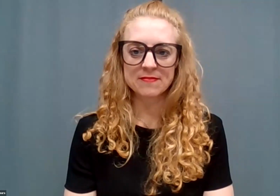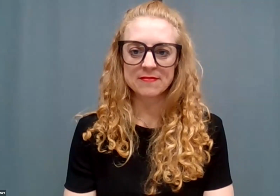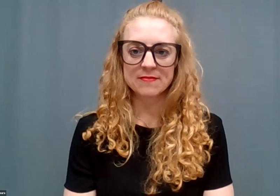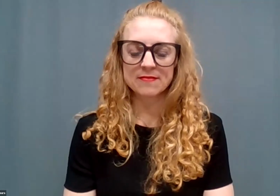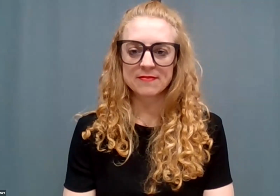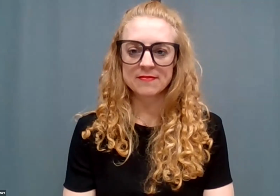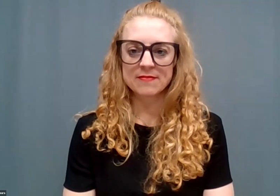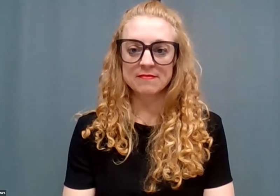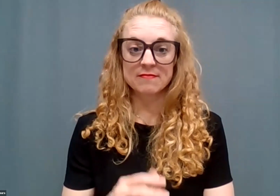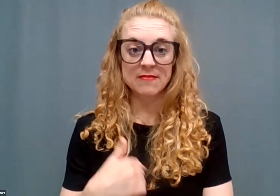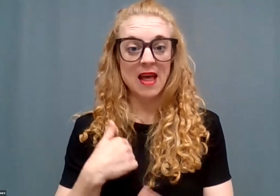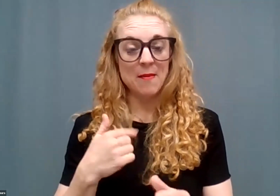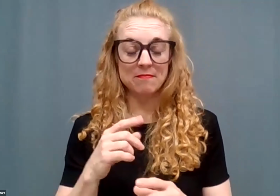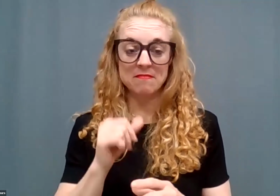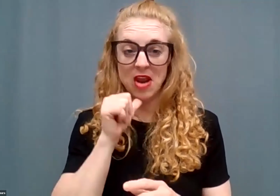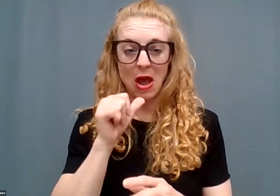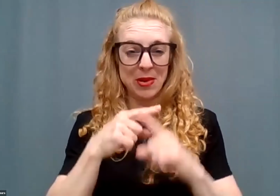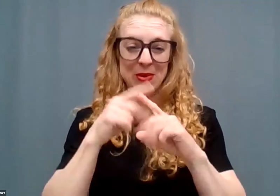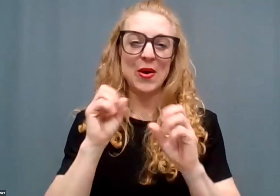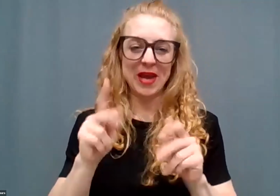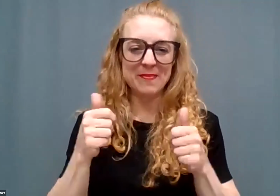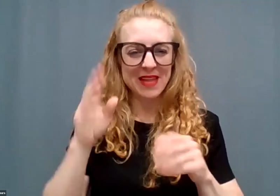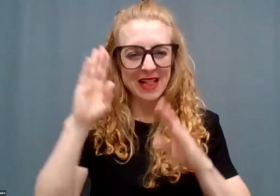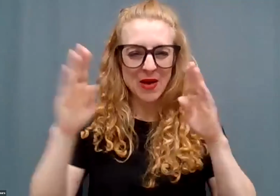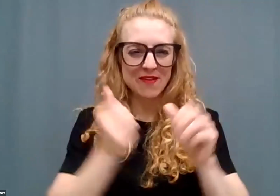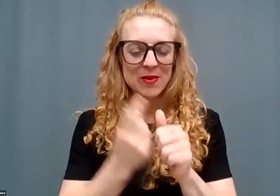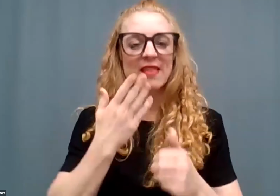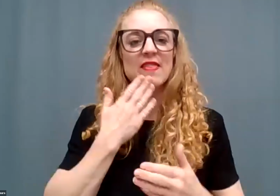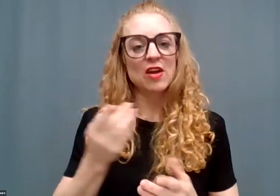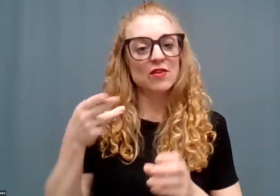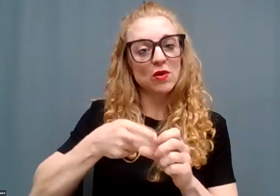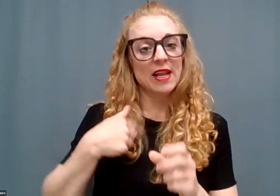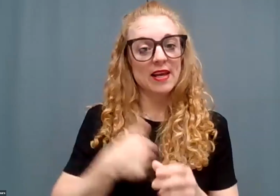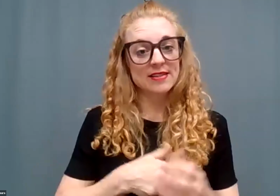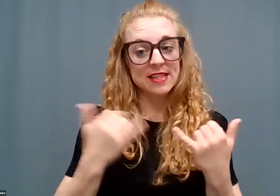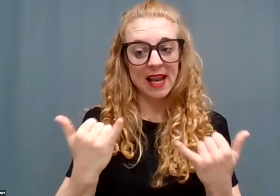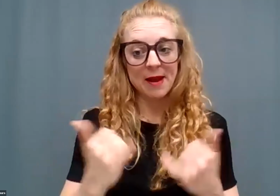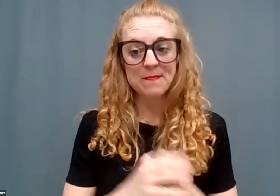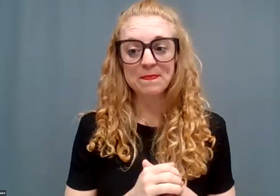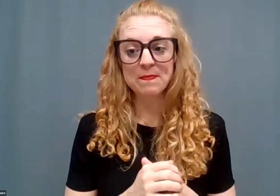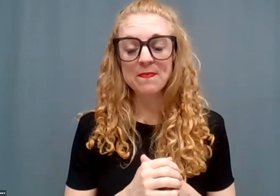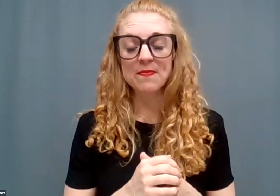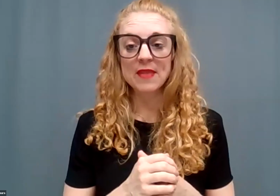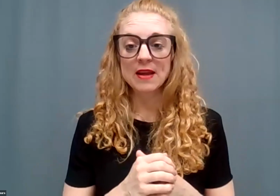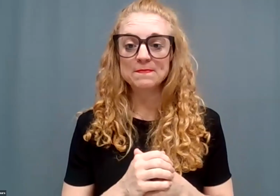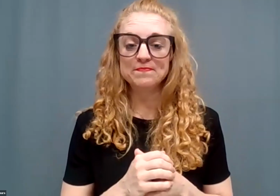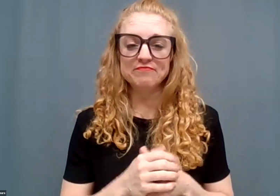hello everyone and thank you very much for joining us today um as was mentioned we're going to be